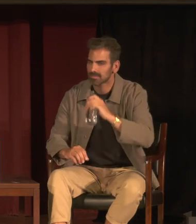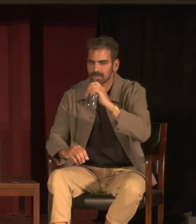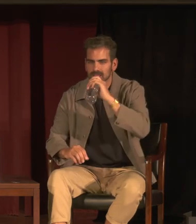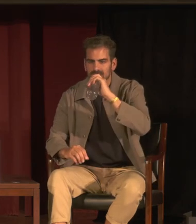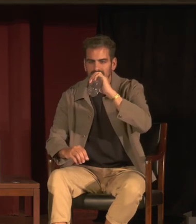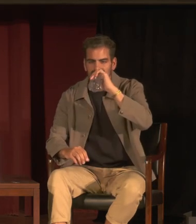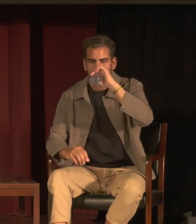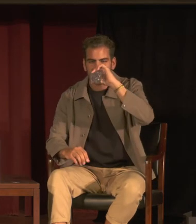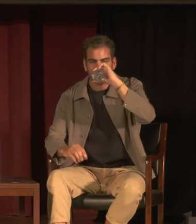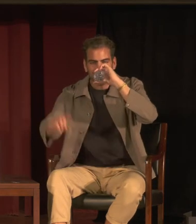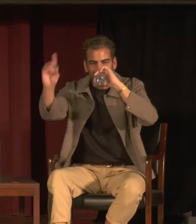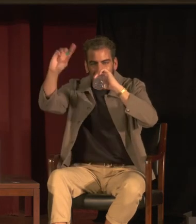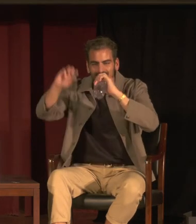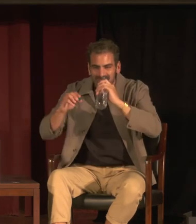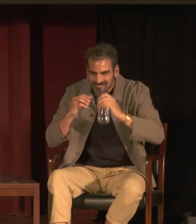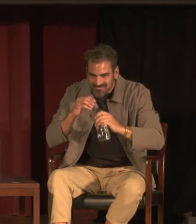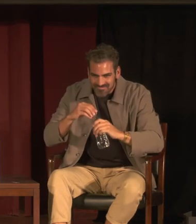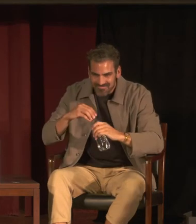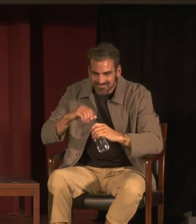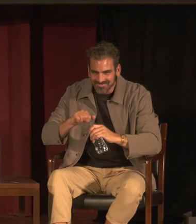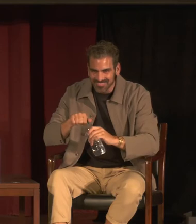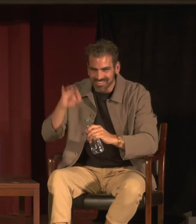Oh, yes. I see one down here first. All right.